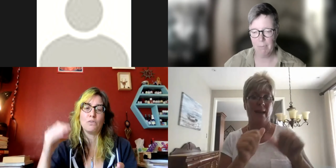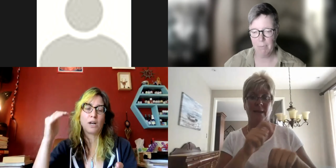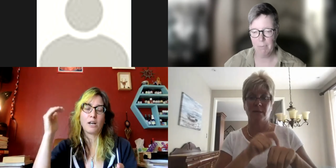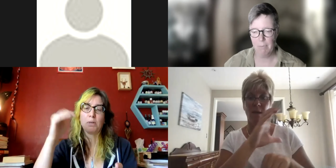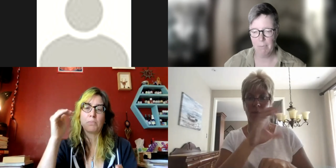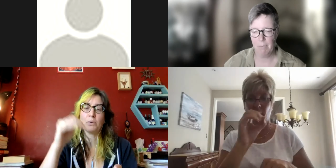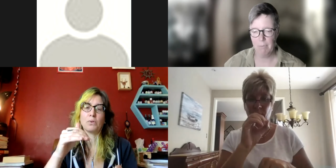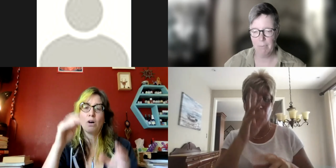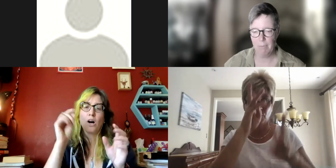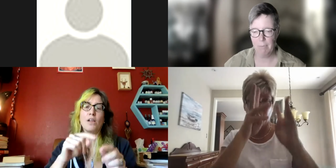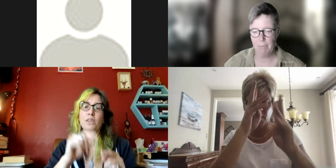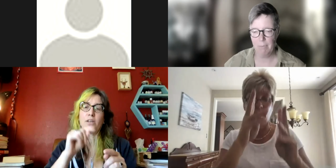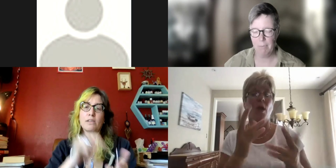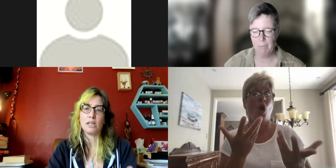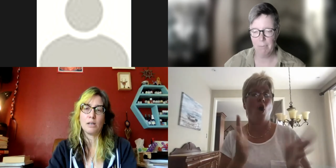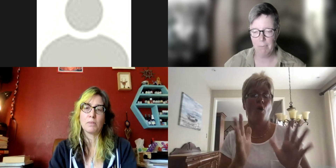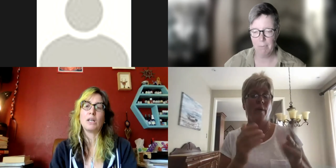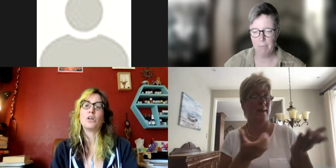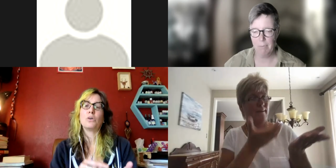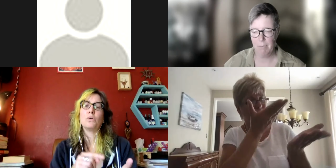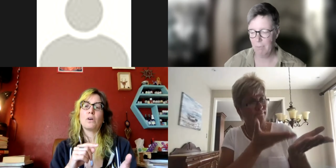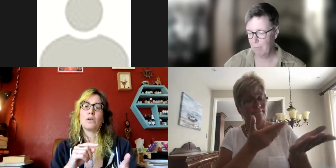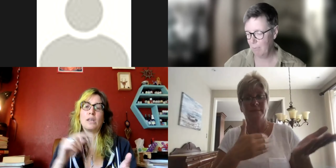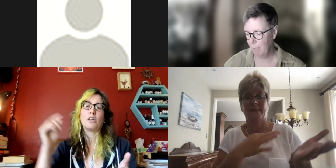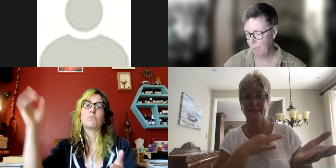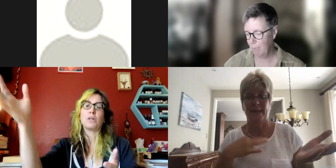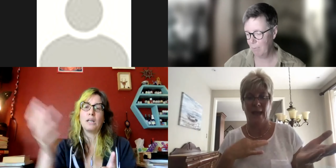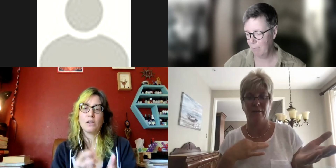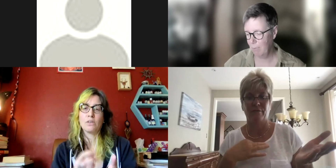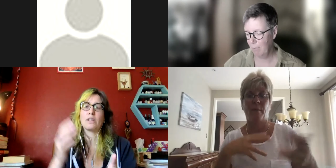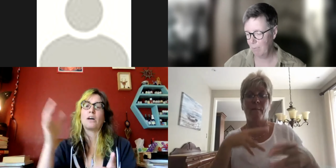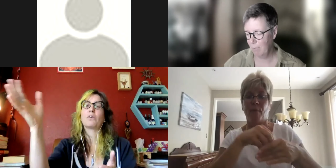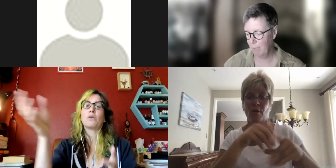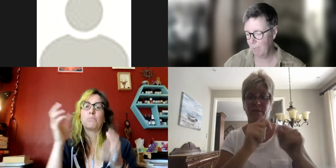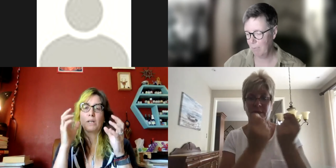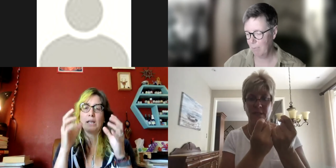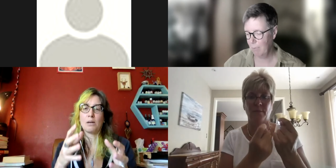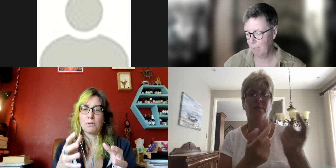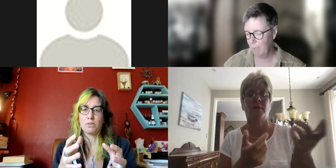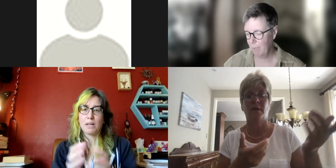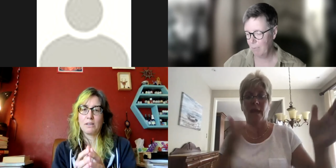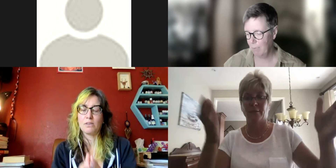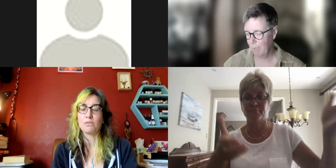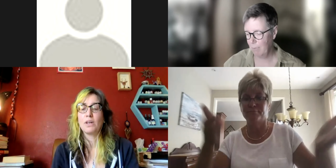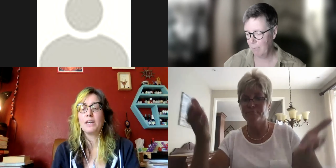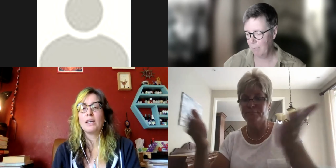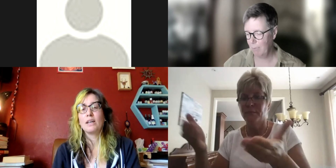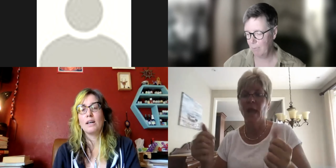you've got people on the team who are then bringing others out or bringing that perspective.